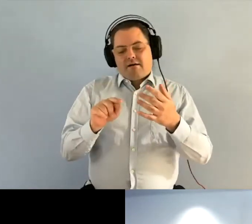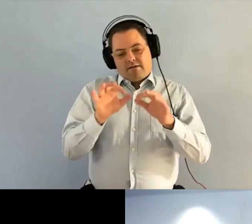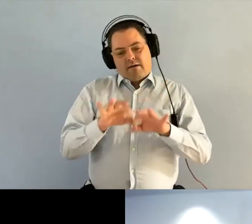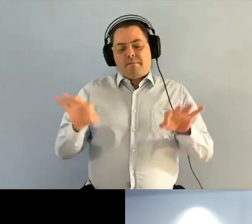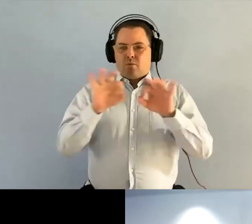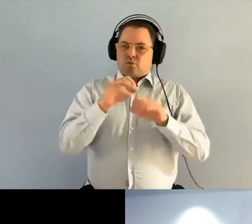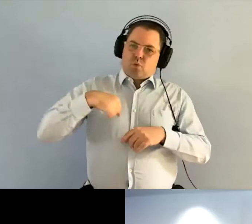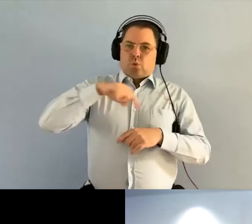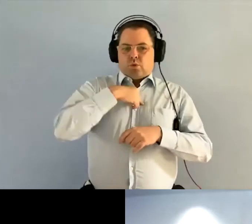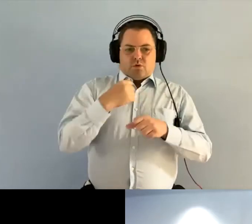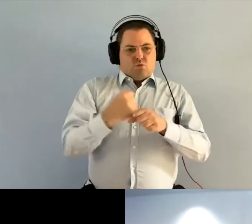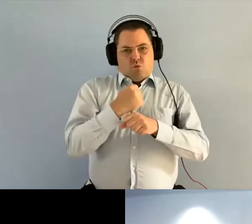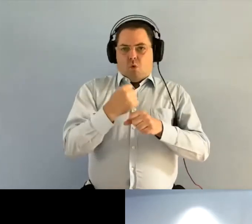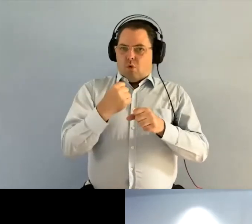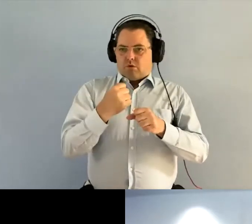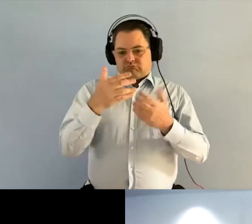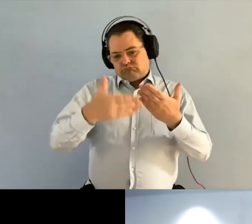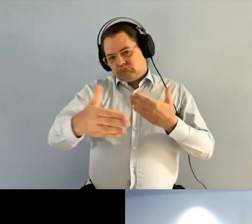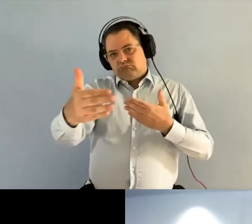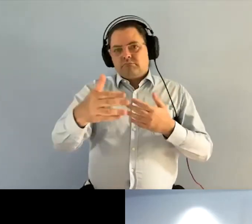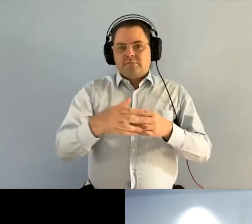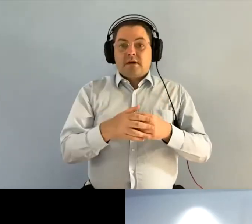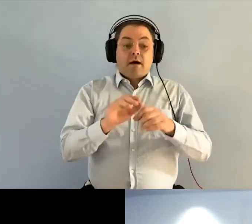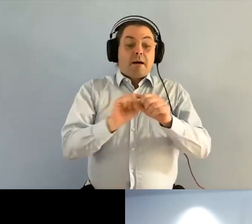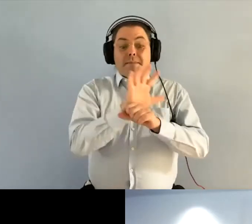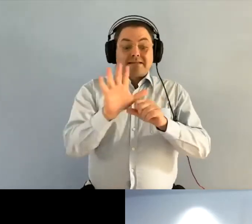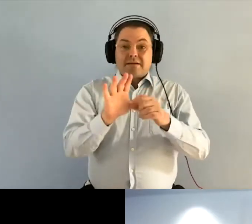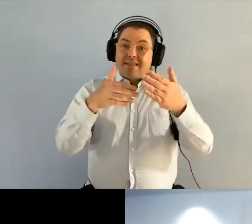Excellency for your remarks. It's reminding